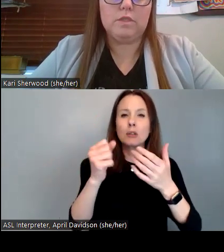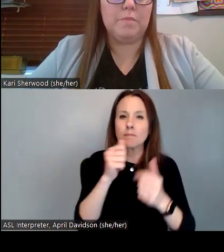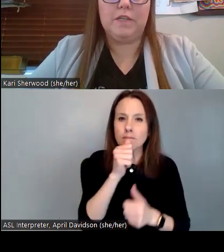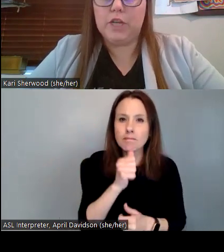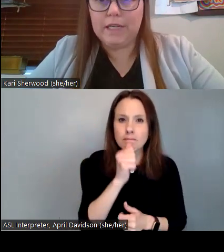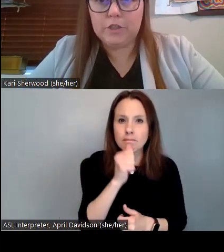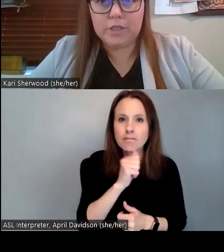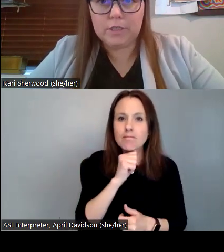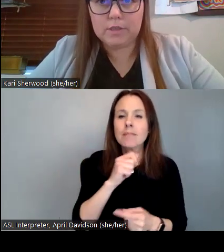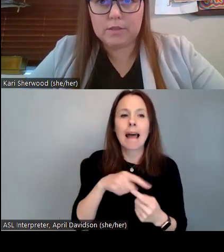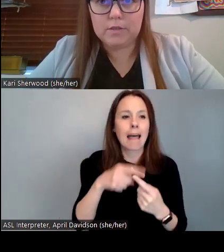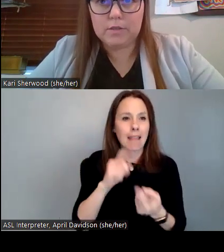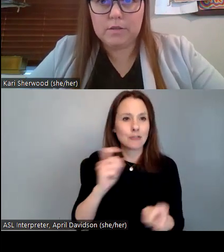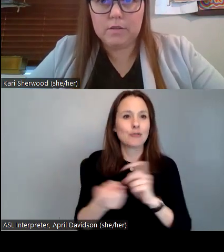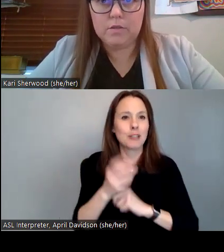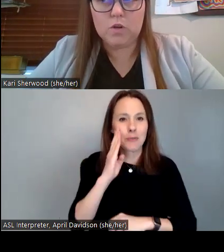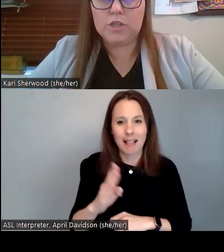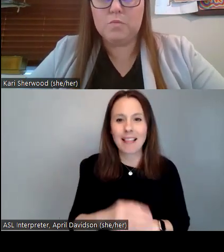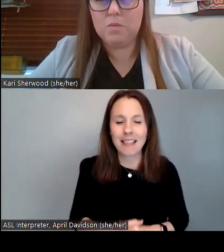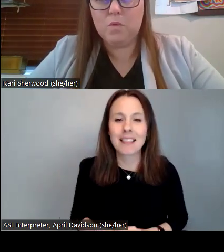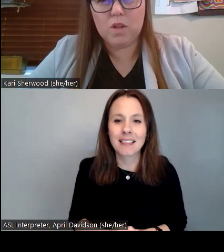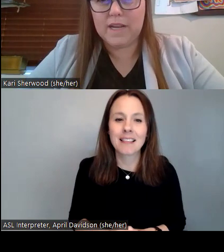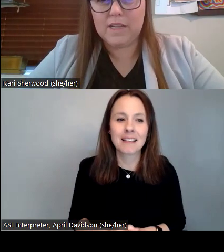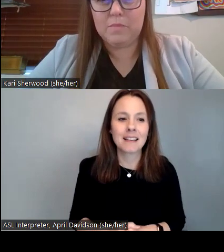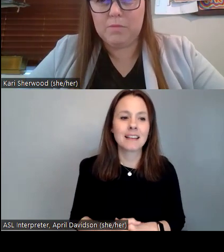something changes, we're just more likely to be able